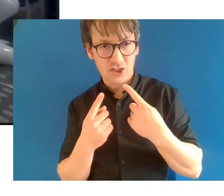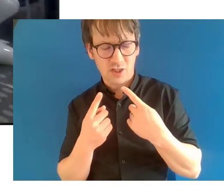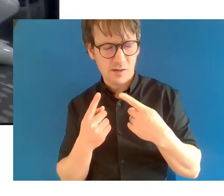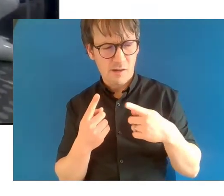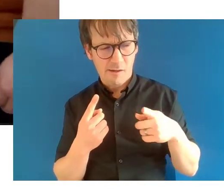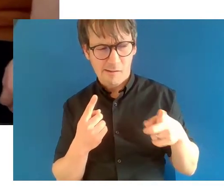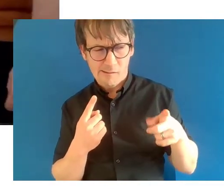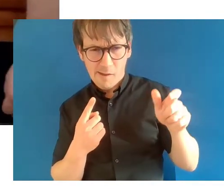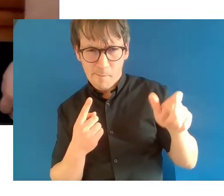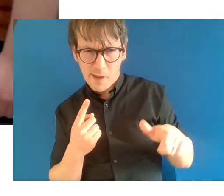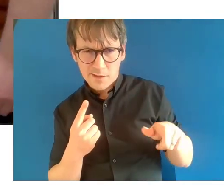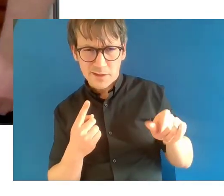was not very well.